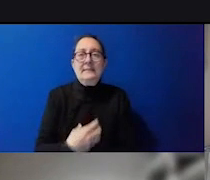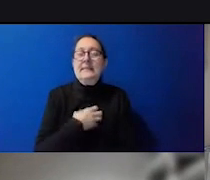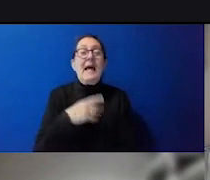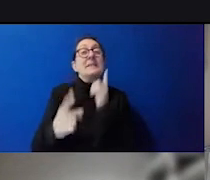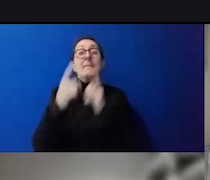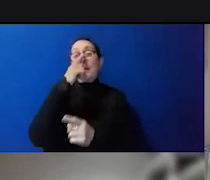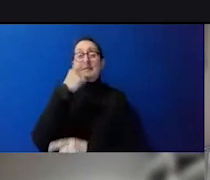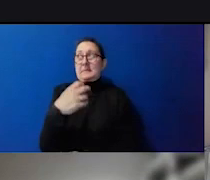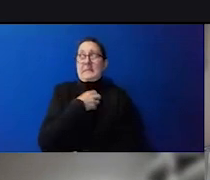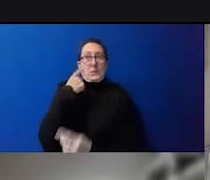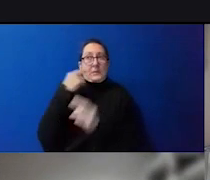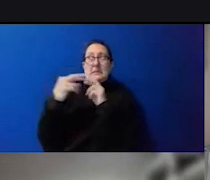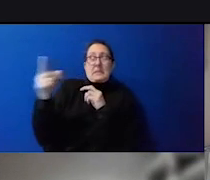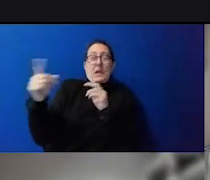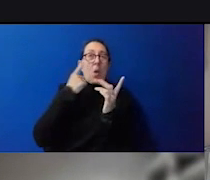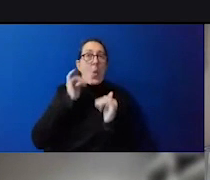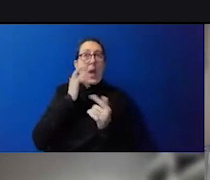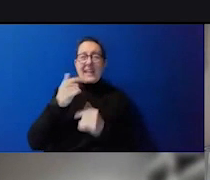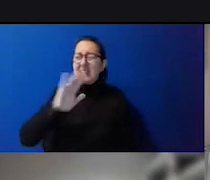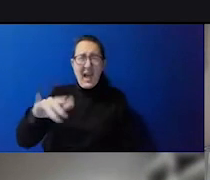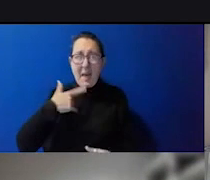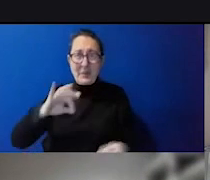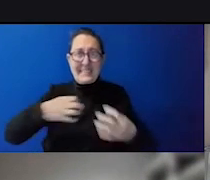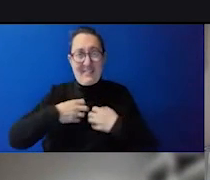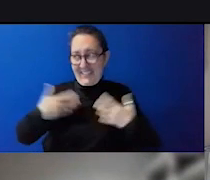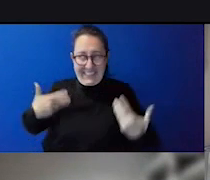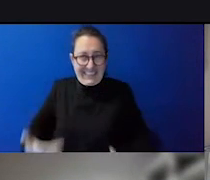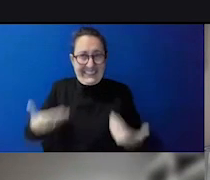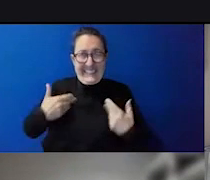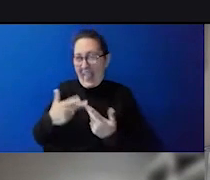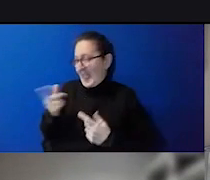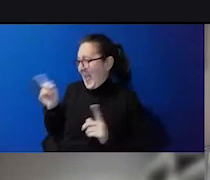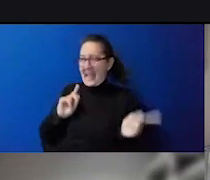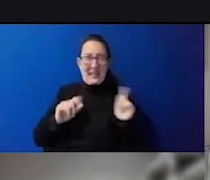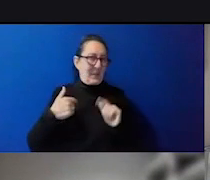a lawyer and I say well I'm not scary none of the people here are either we all really do want to